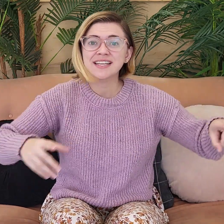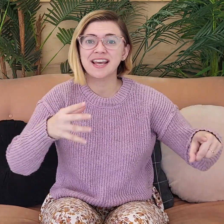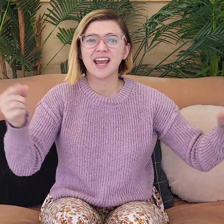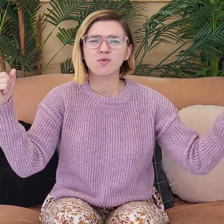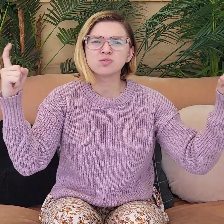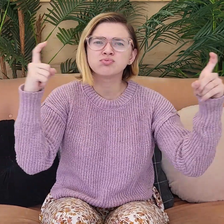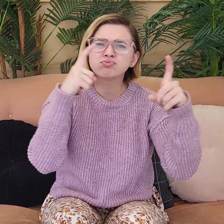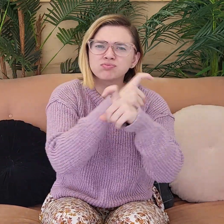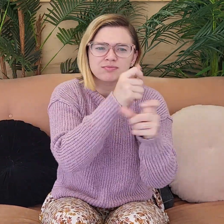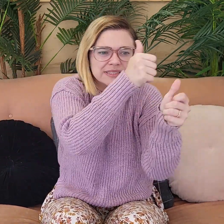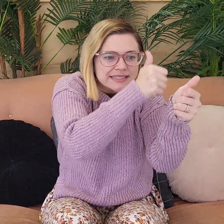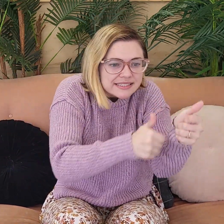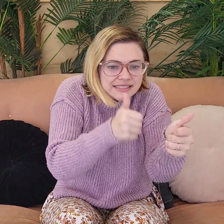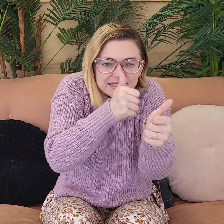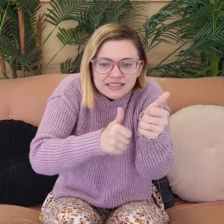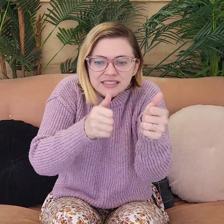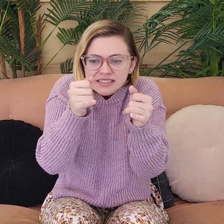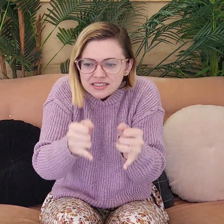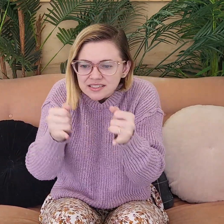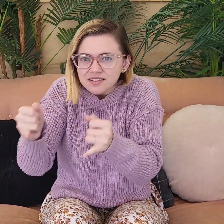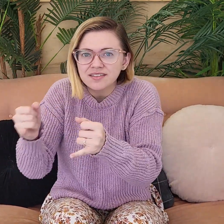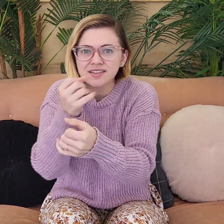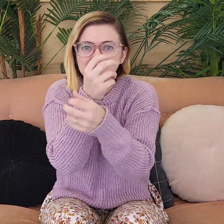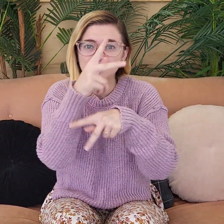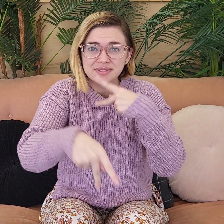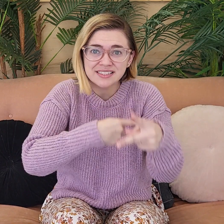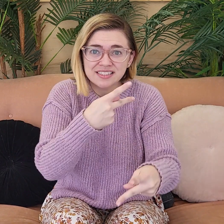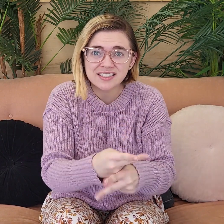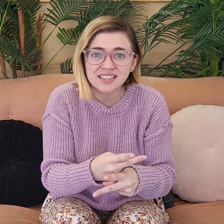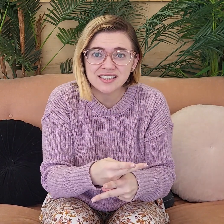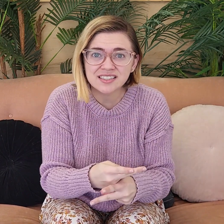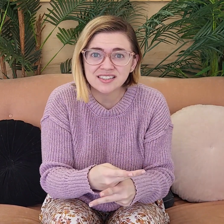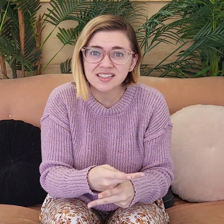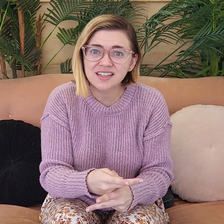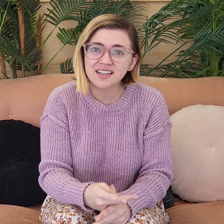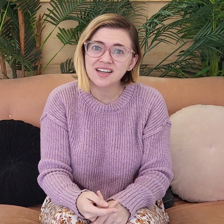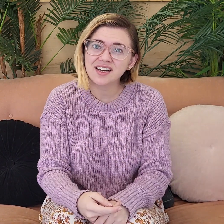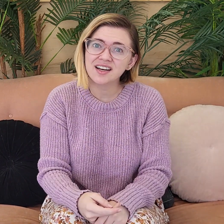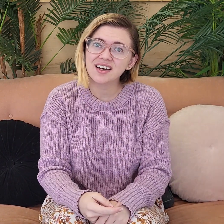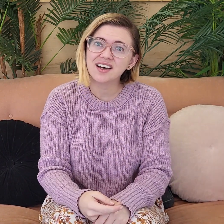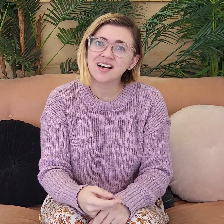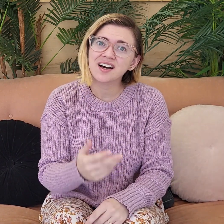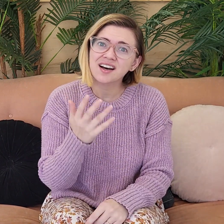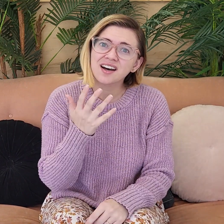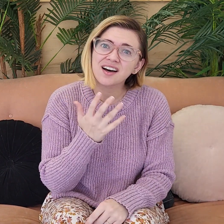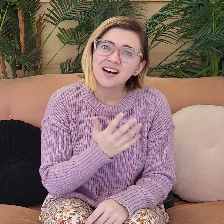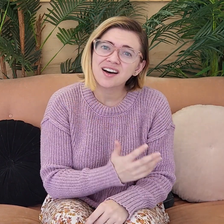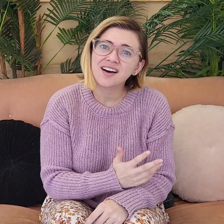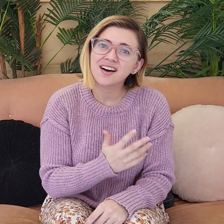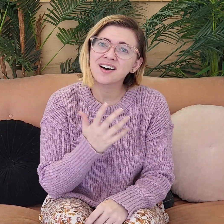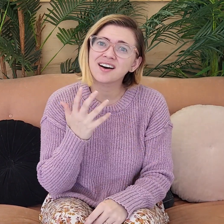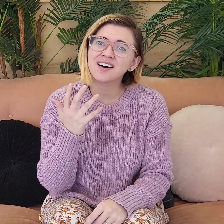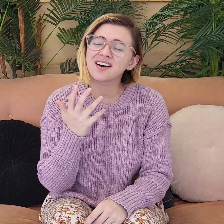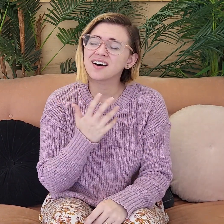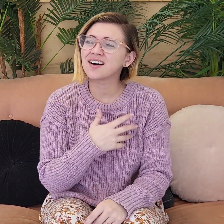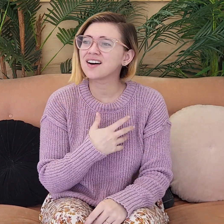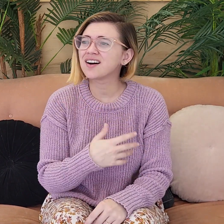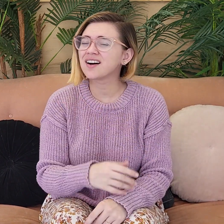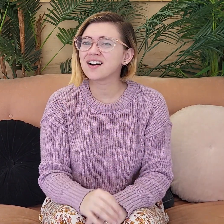diversity and complexity of each individual species. That is amazing.